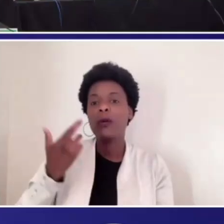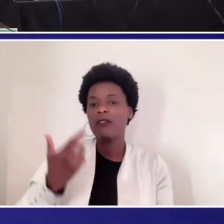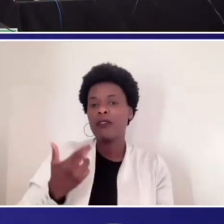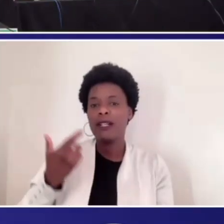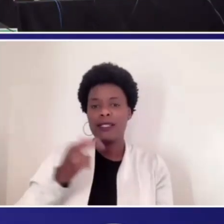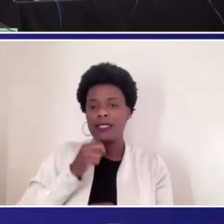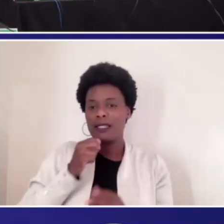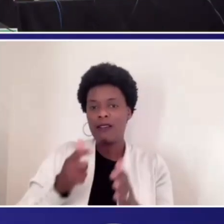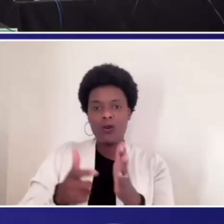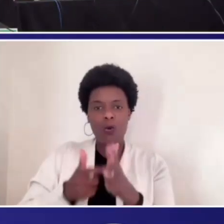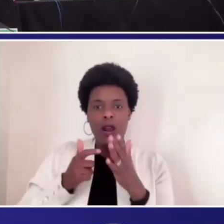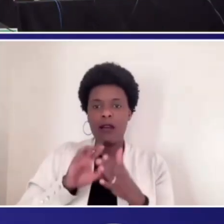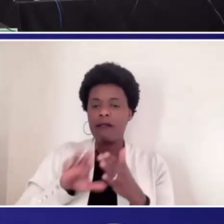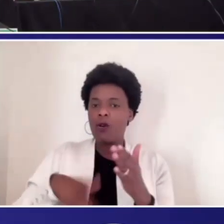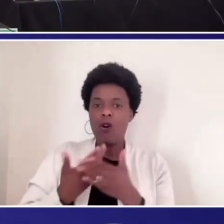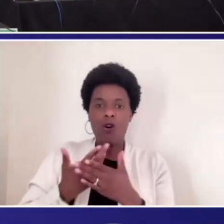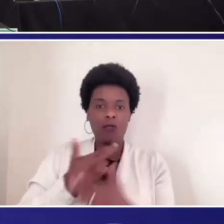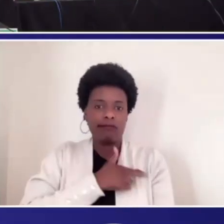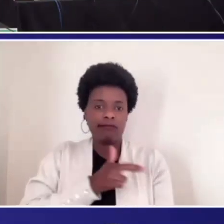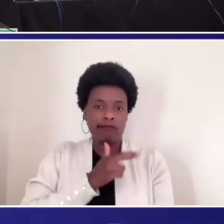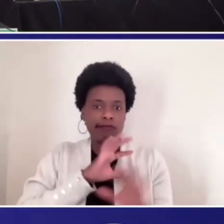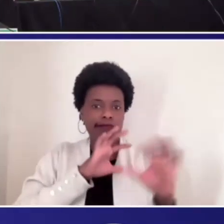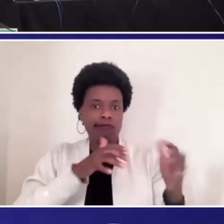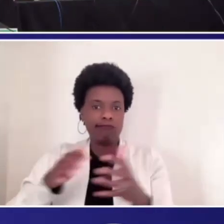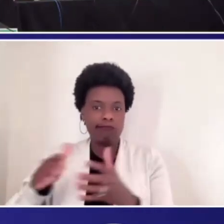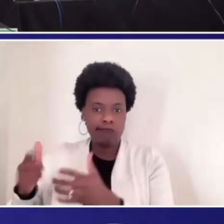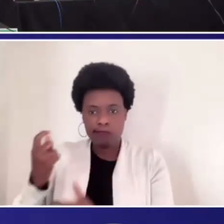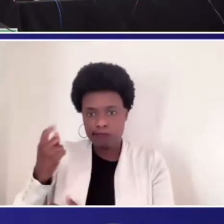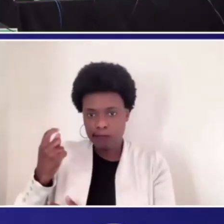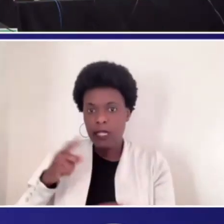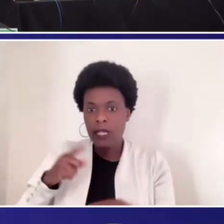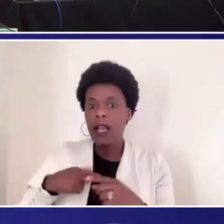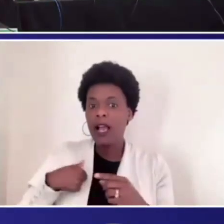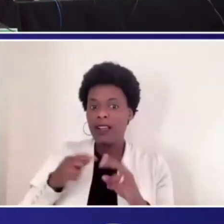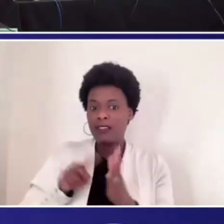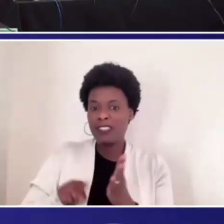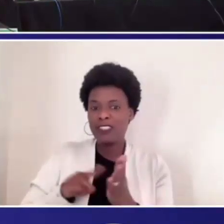every denomination. I also did the research about becoming a canon lawyer. Fascinating.